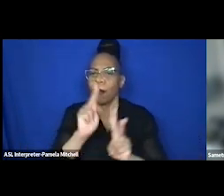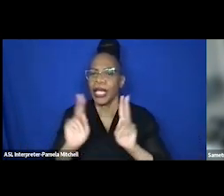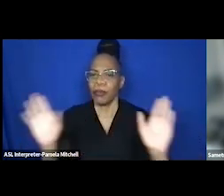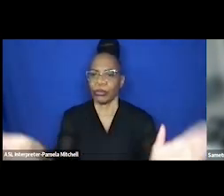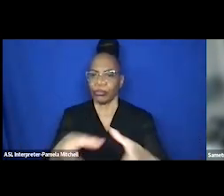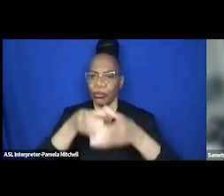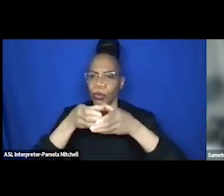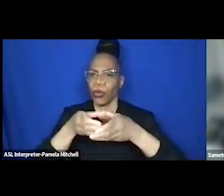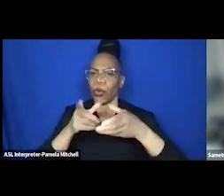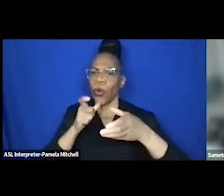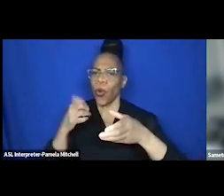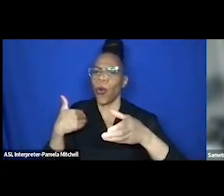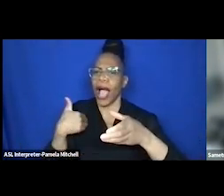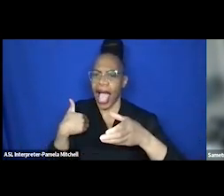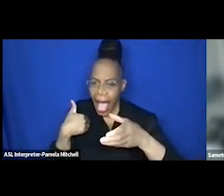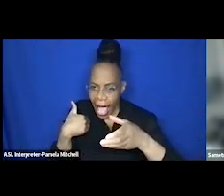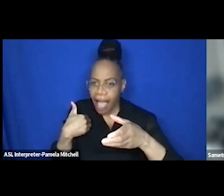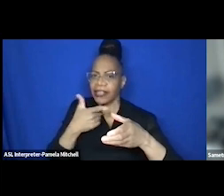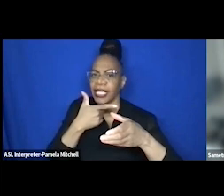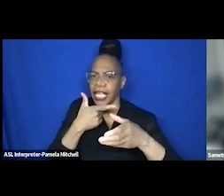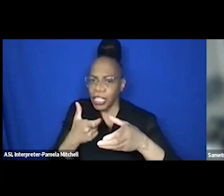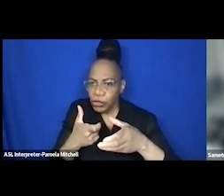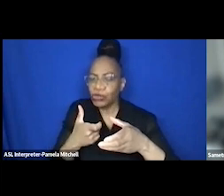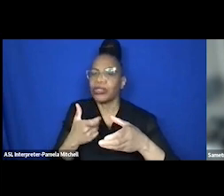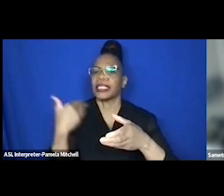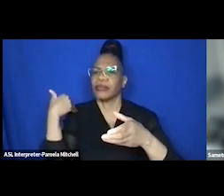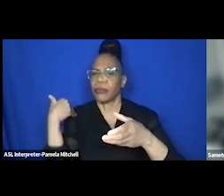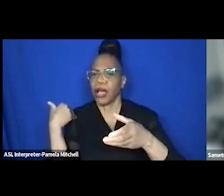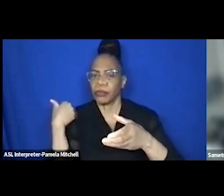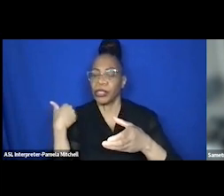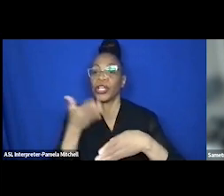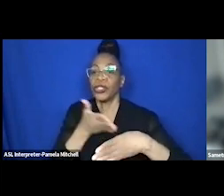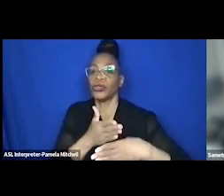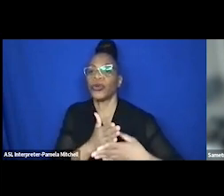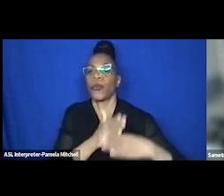a stake in helping to prevent and end homelessness. And again, you know,